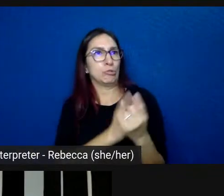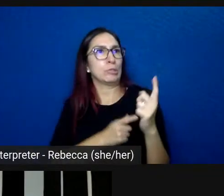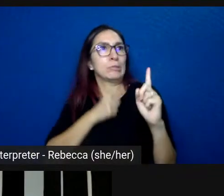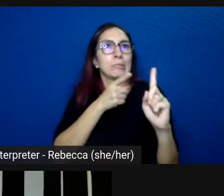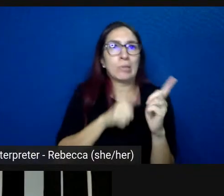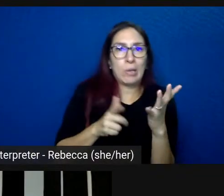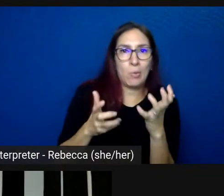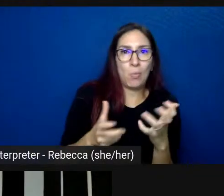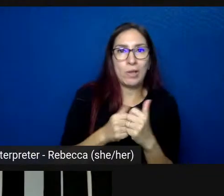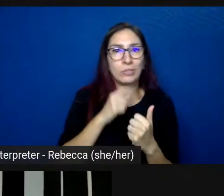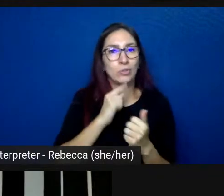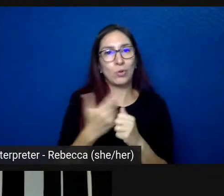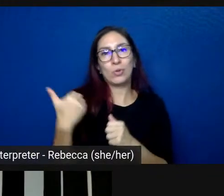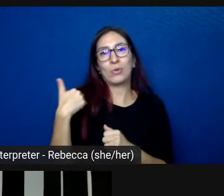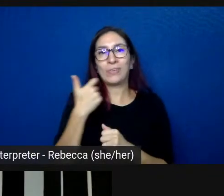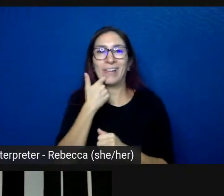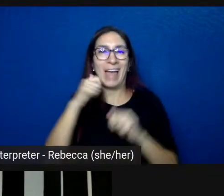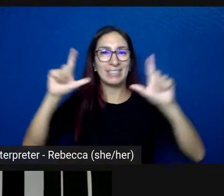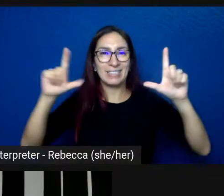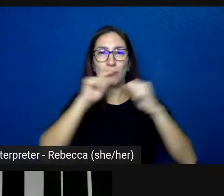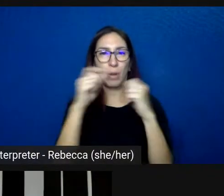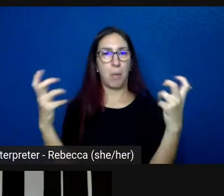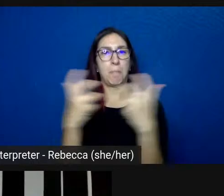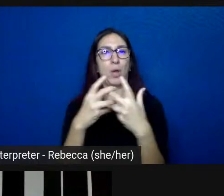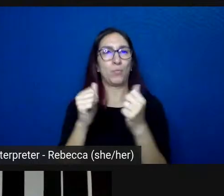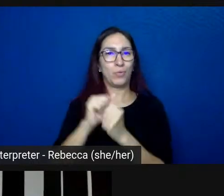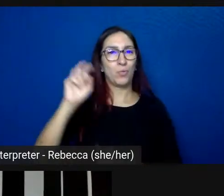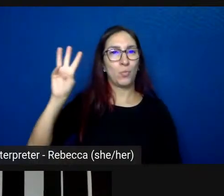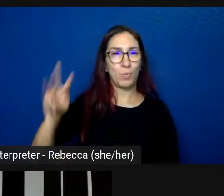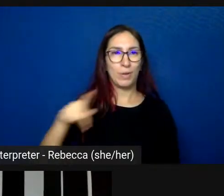Yes they WordPress the WordPress community also fights and we also need to look out for commercial interests.